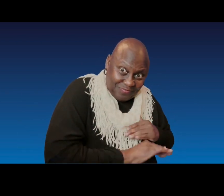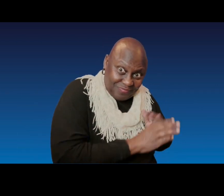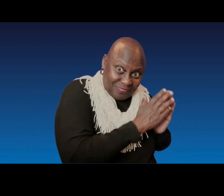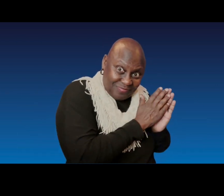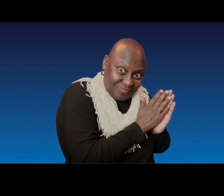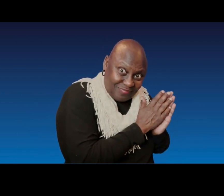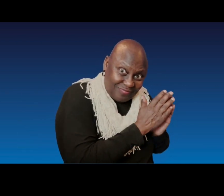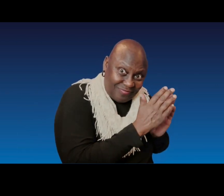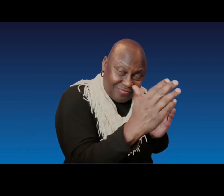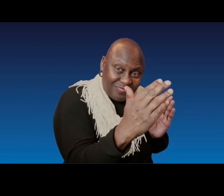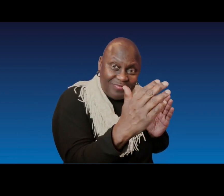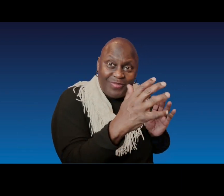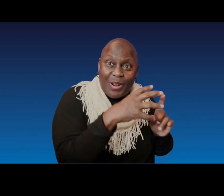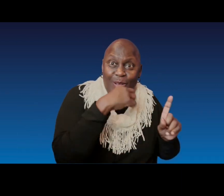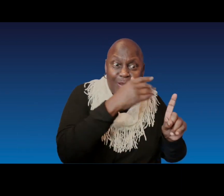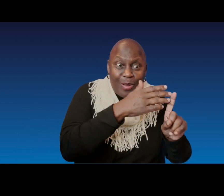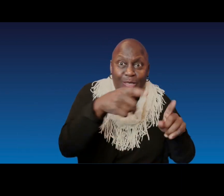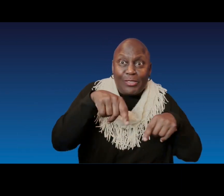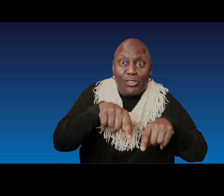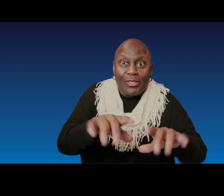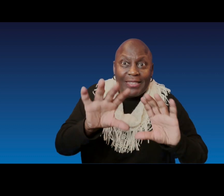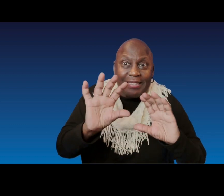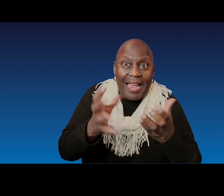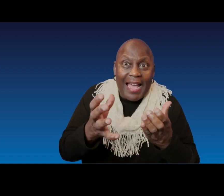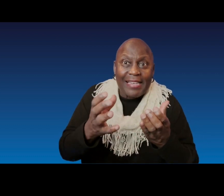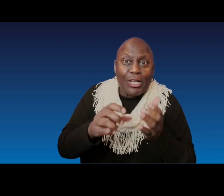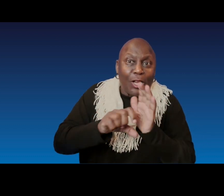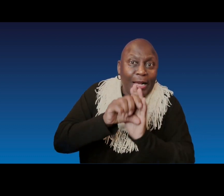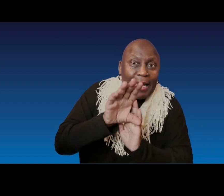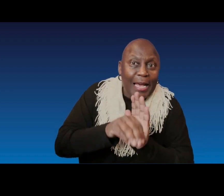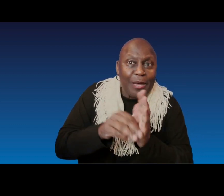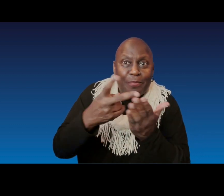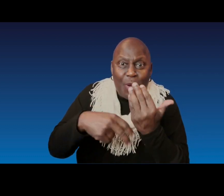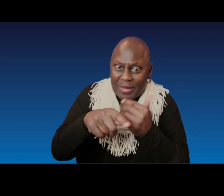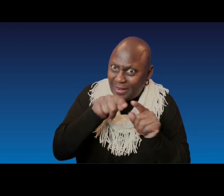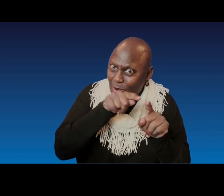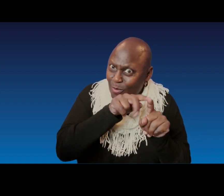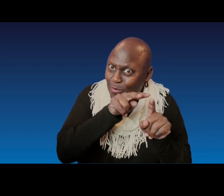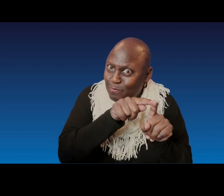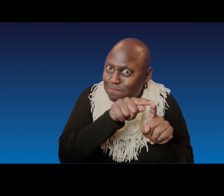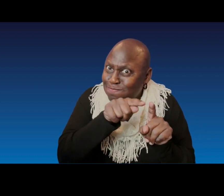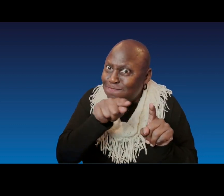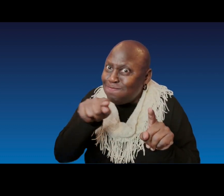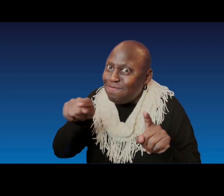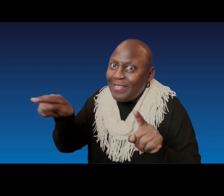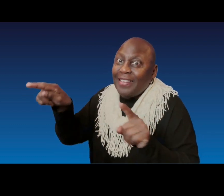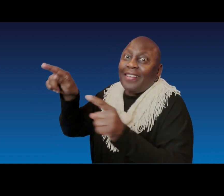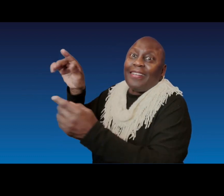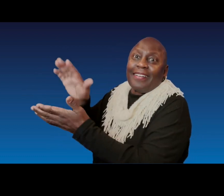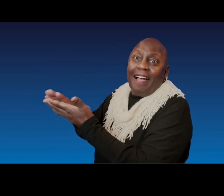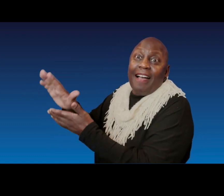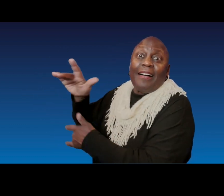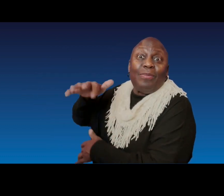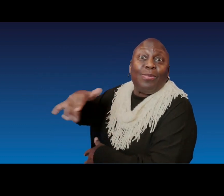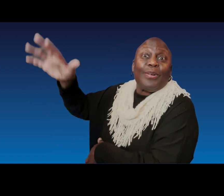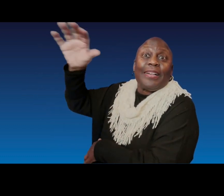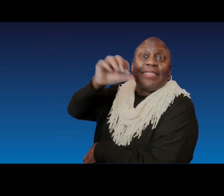They both tie into the point that language is important in both situations from birth until the child gets older.